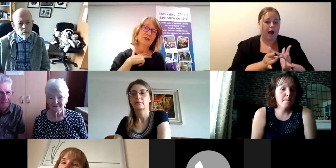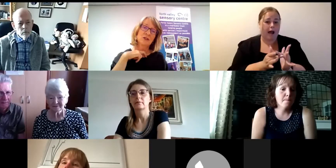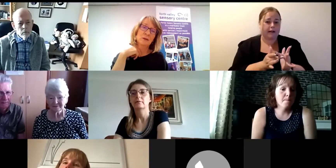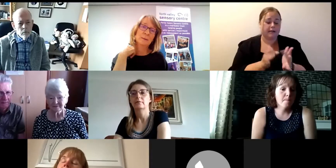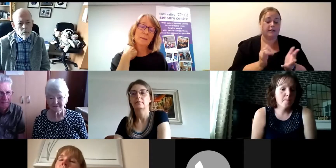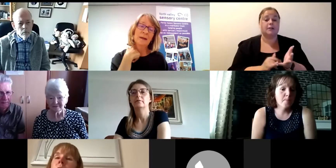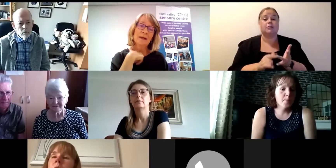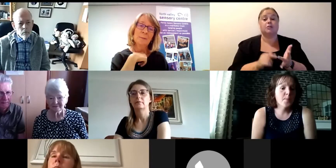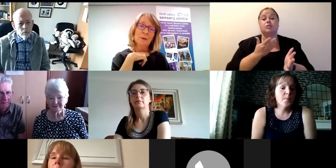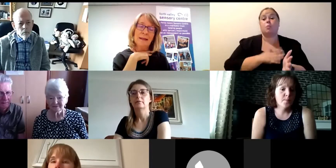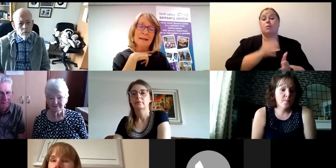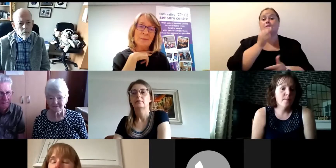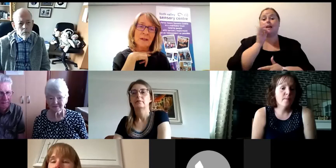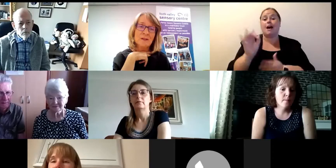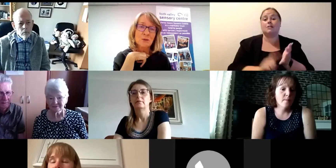to talk a wee bit about